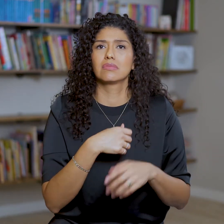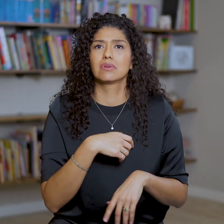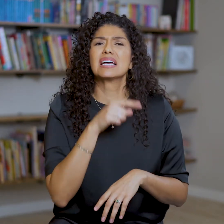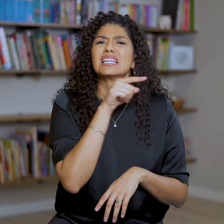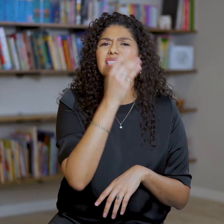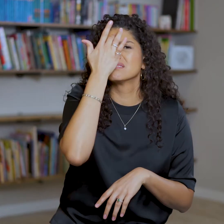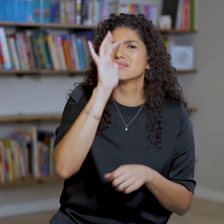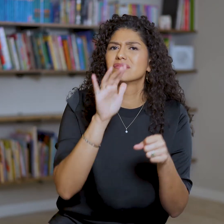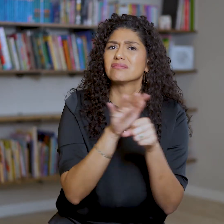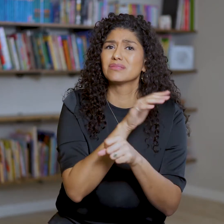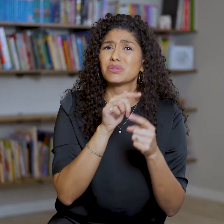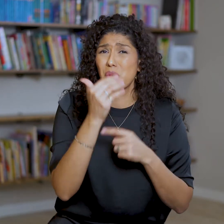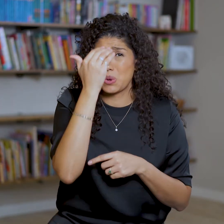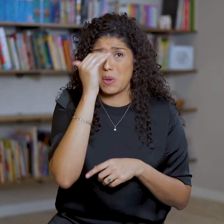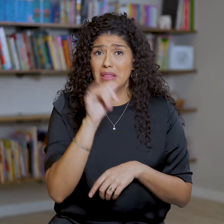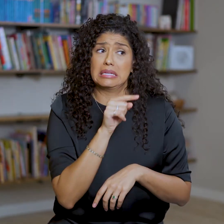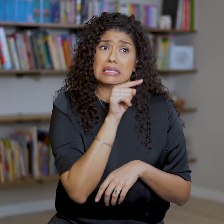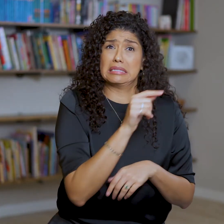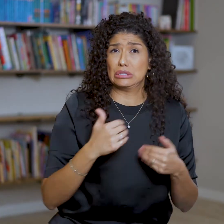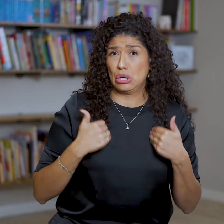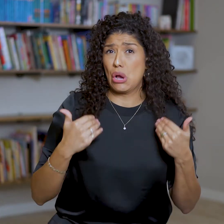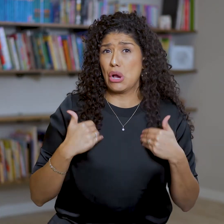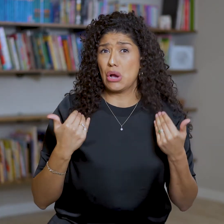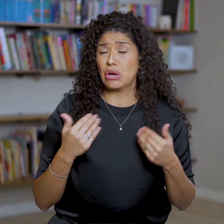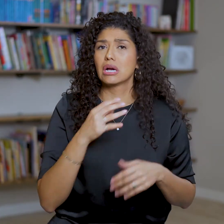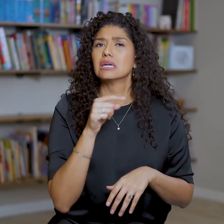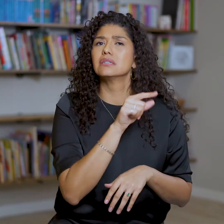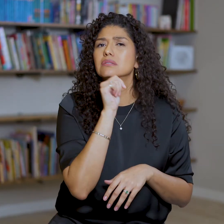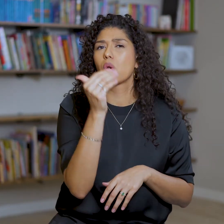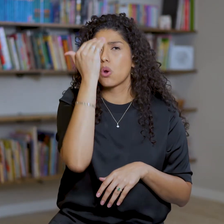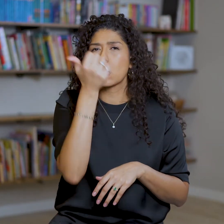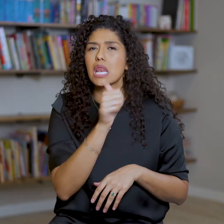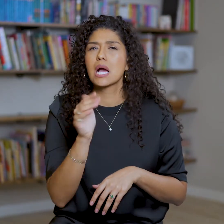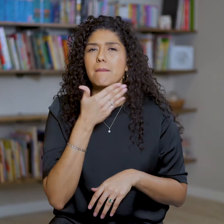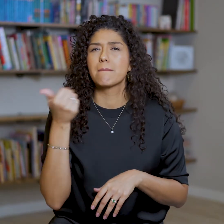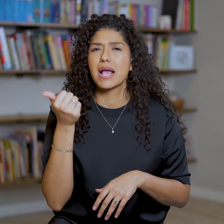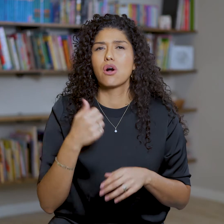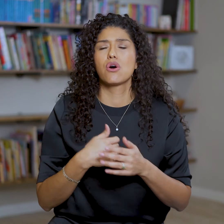he’s smart enough to know that he’s young and foolish.